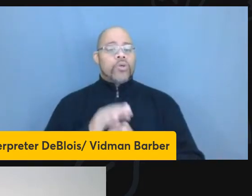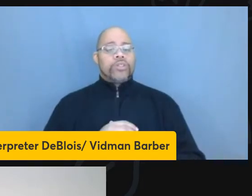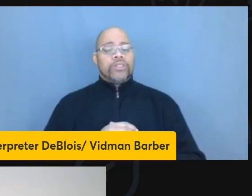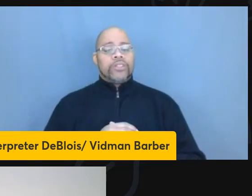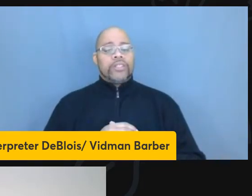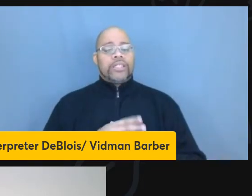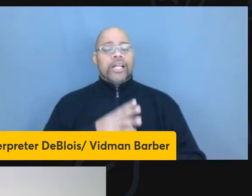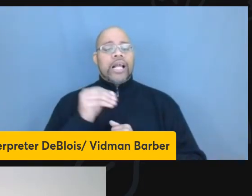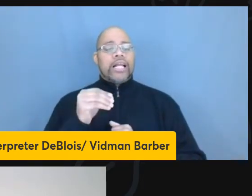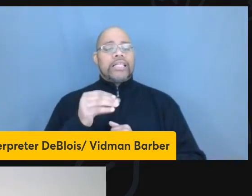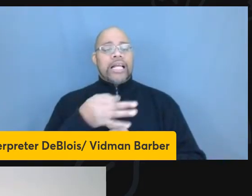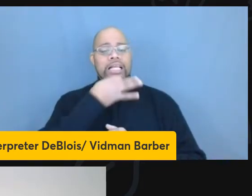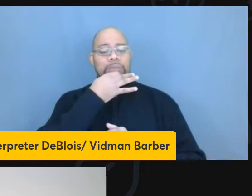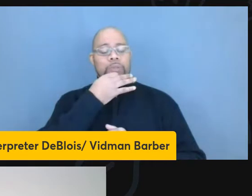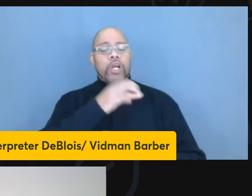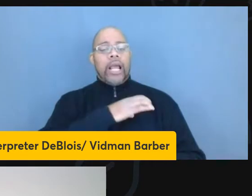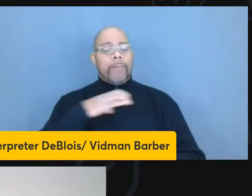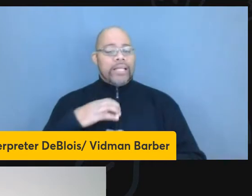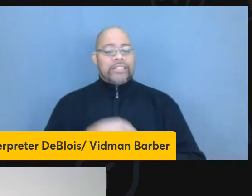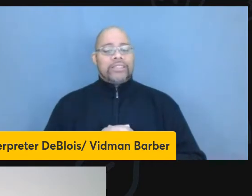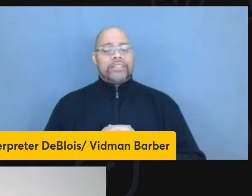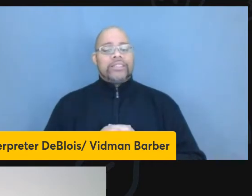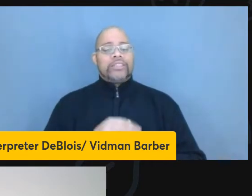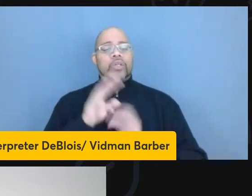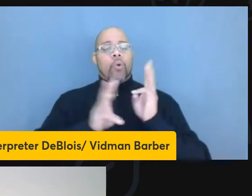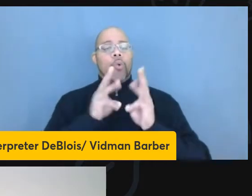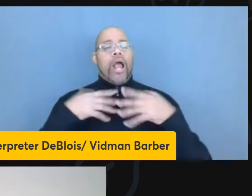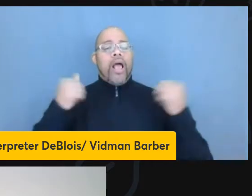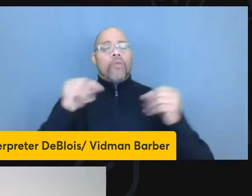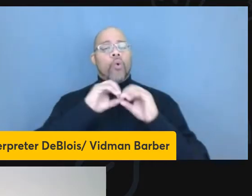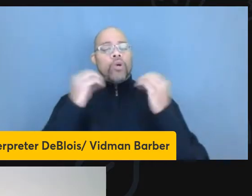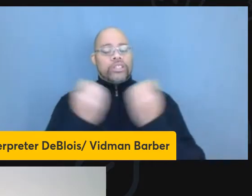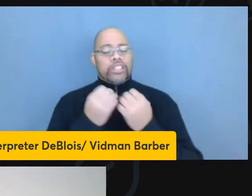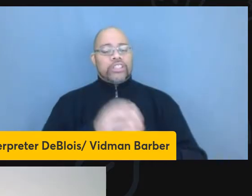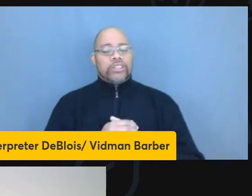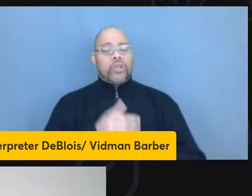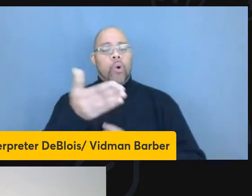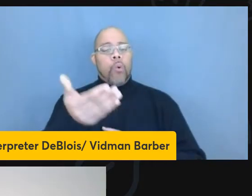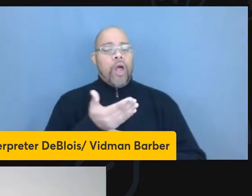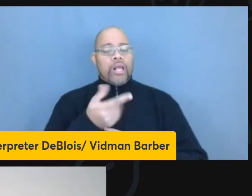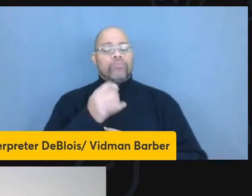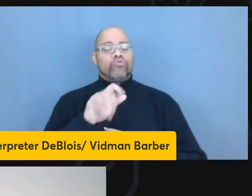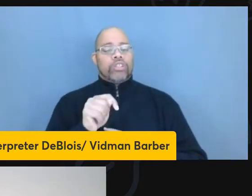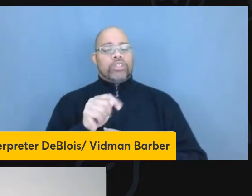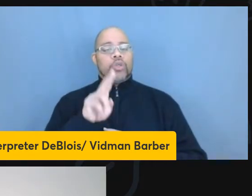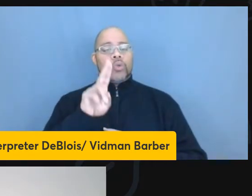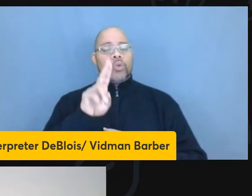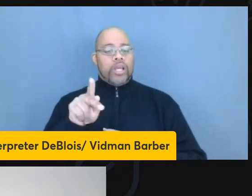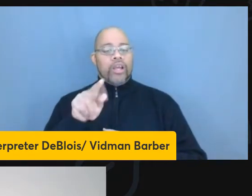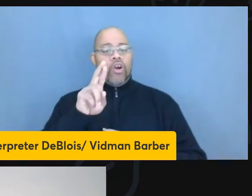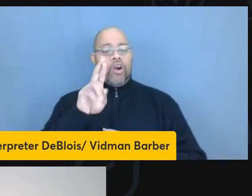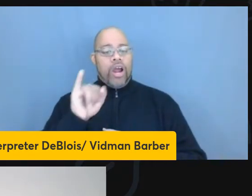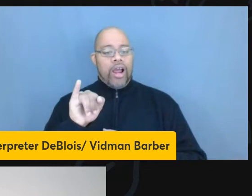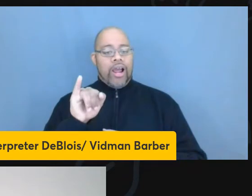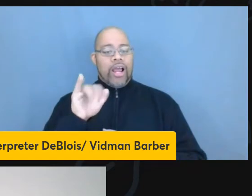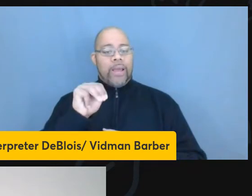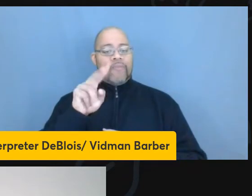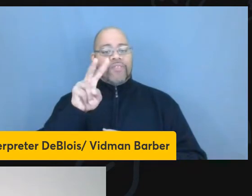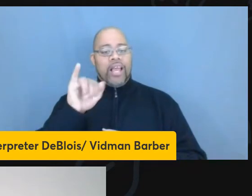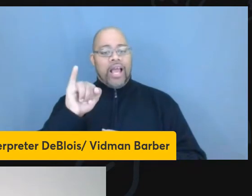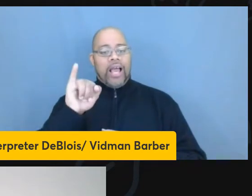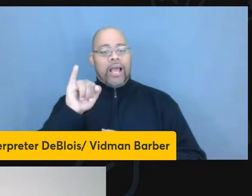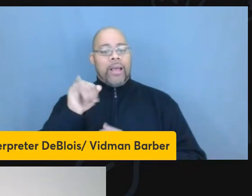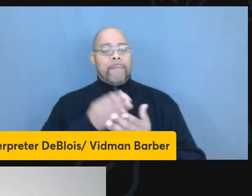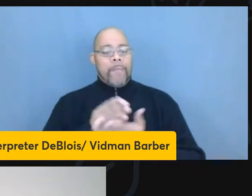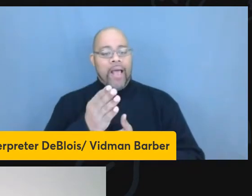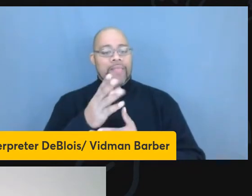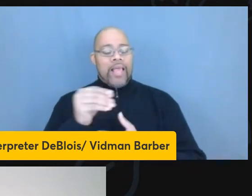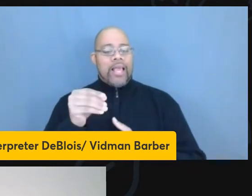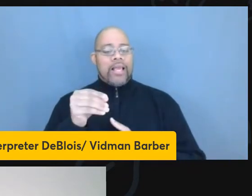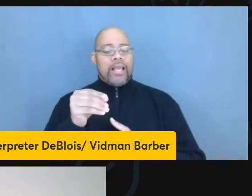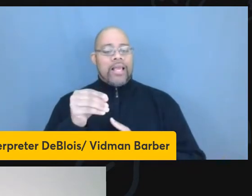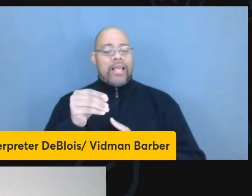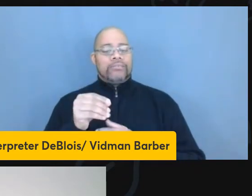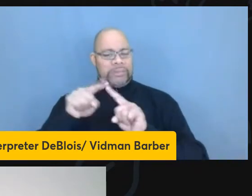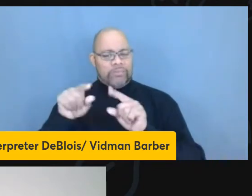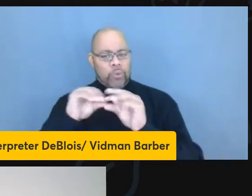expert committees or at the World Health Organization, Wellcome Trust, UK, our AI, MV iPad, and back Divac. And she has global